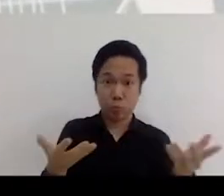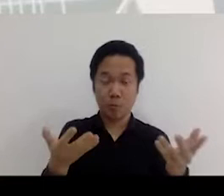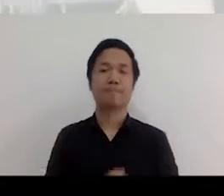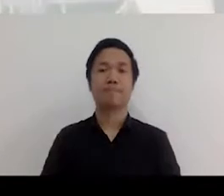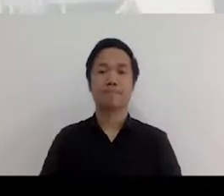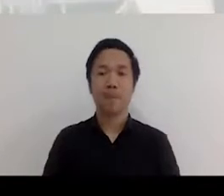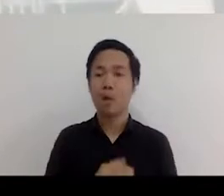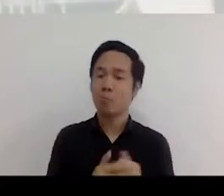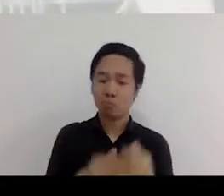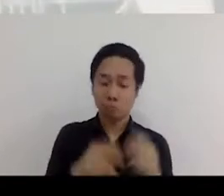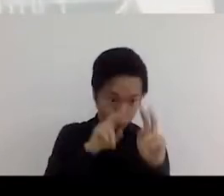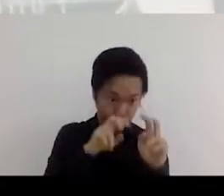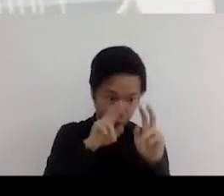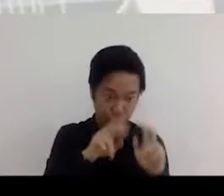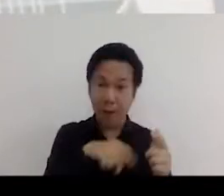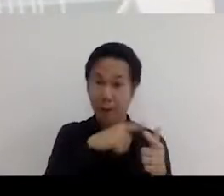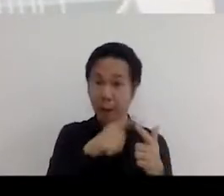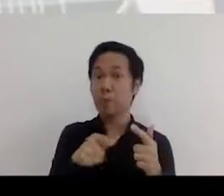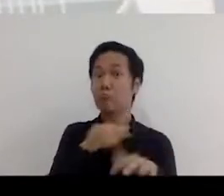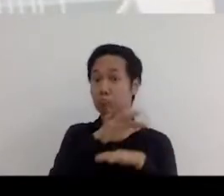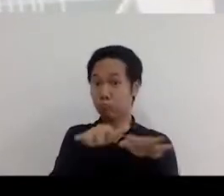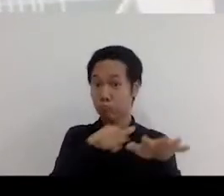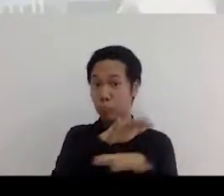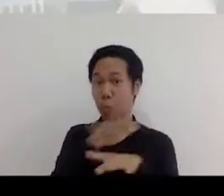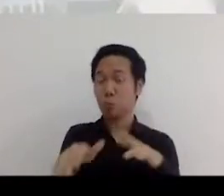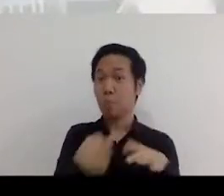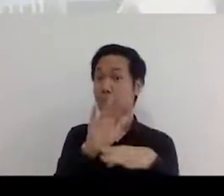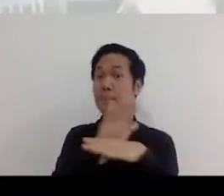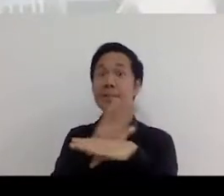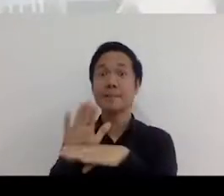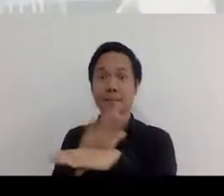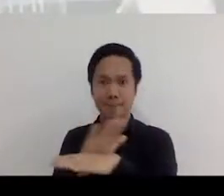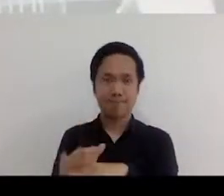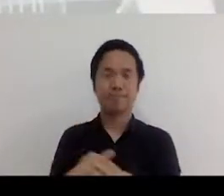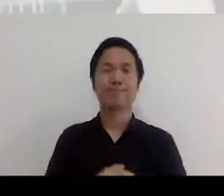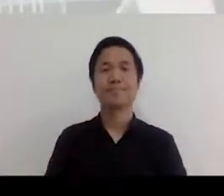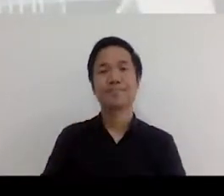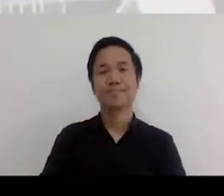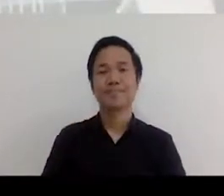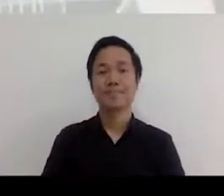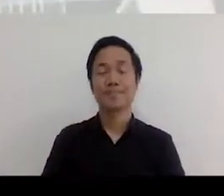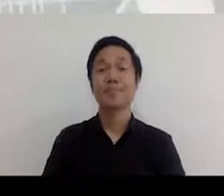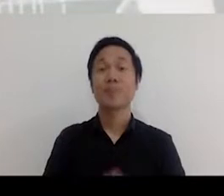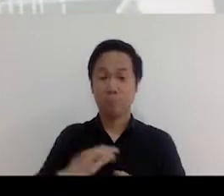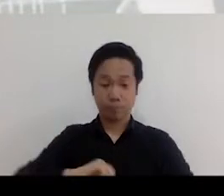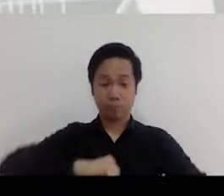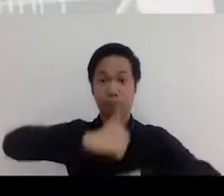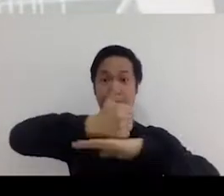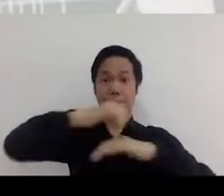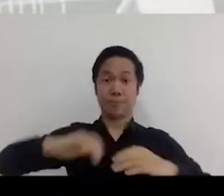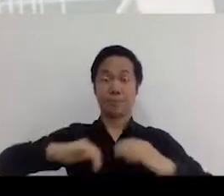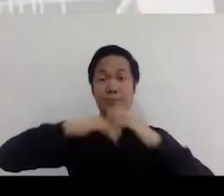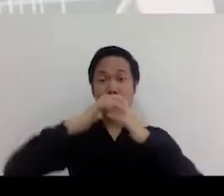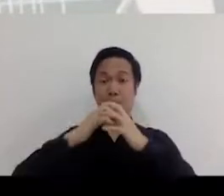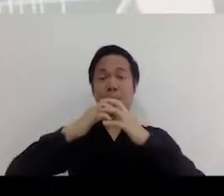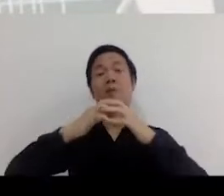She is Co-founder of Samarthyam, an organization of persons with disabilities founded in 1993.